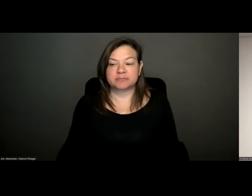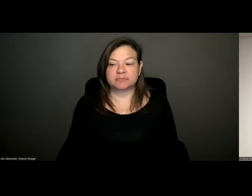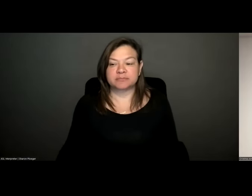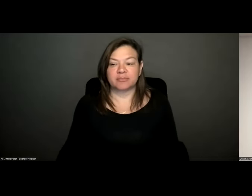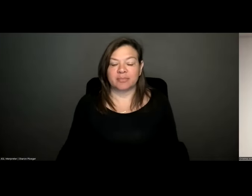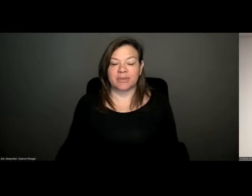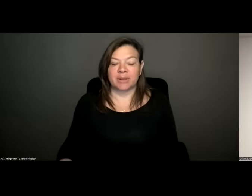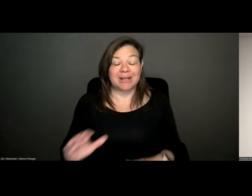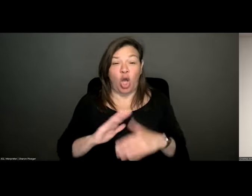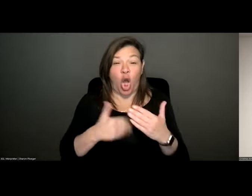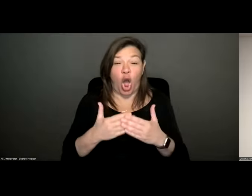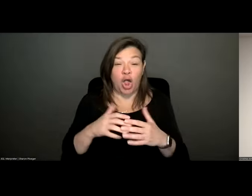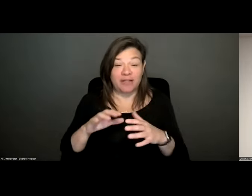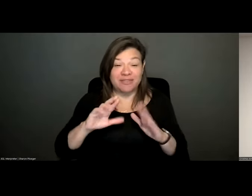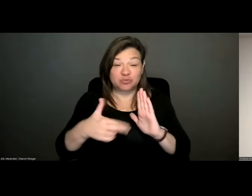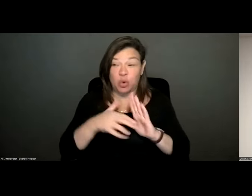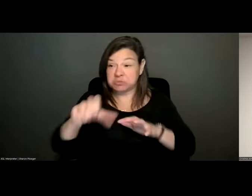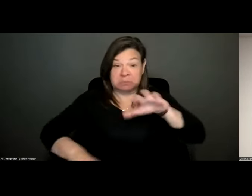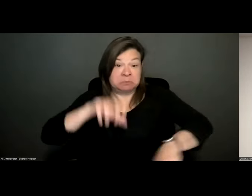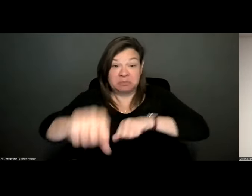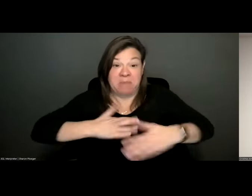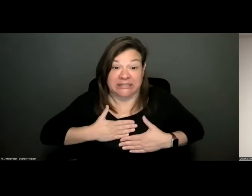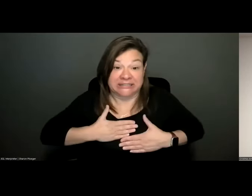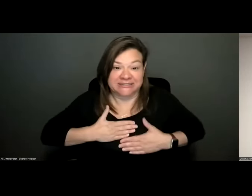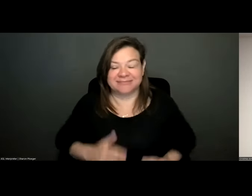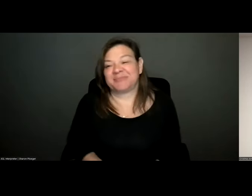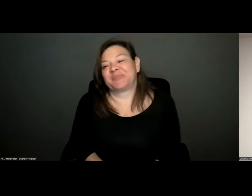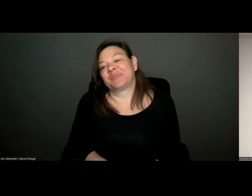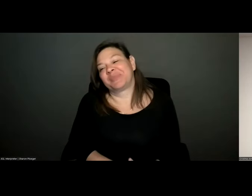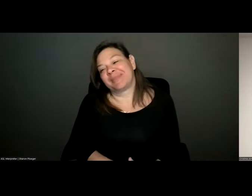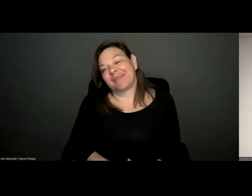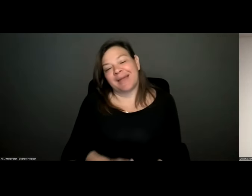All these roles are mine", you know? And, you know, for instance, I did the role Iolanta,